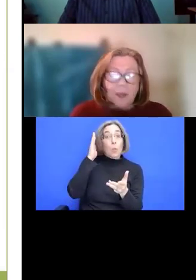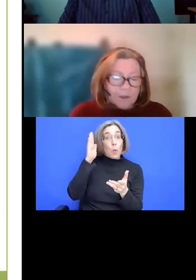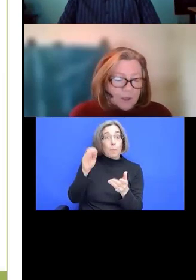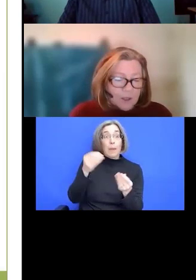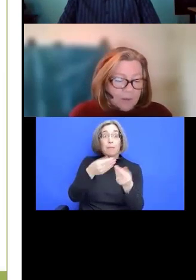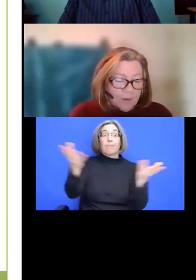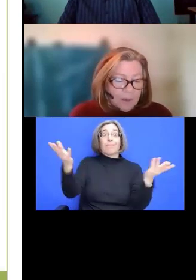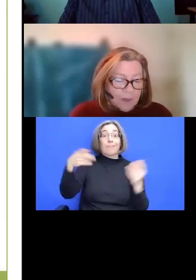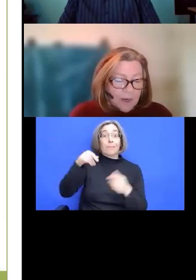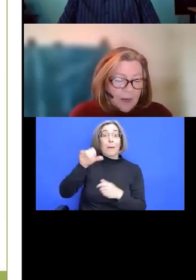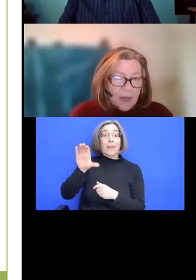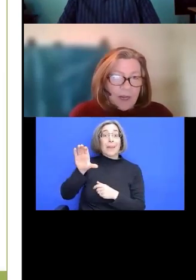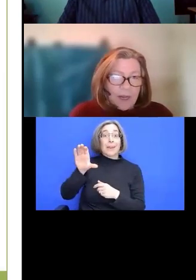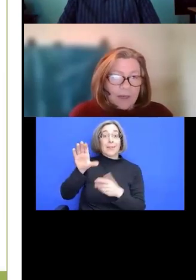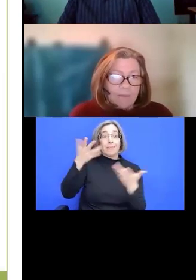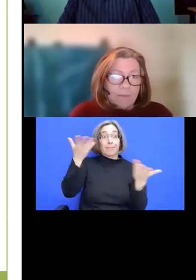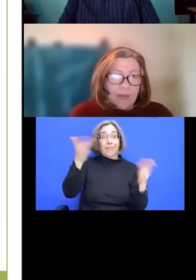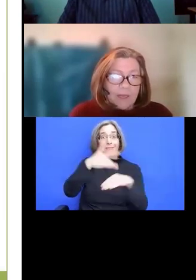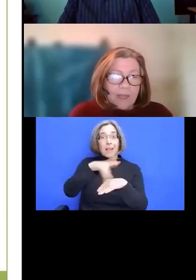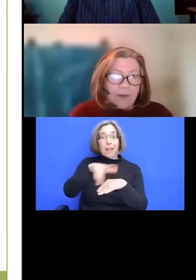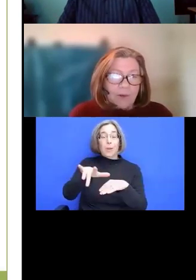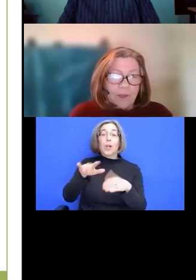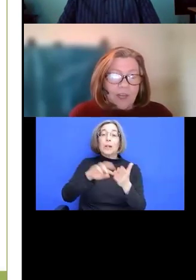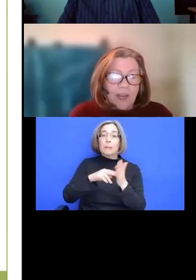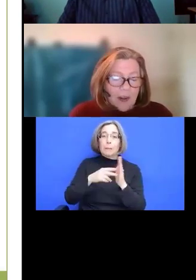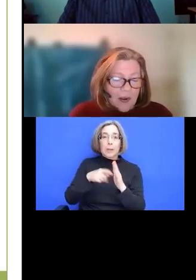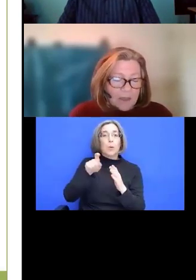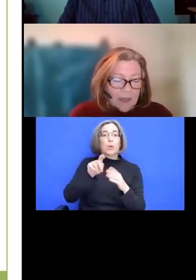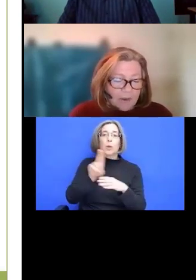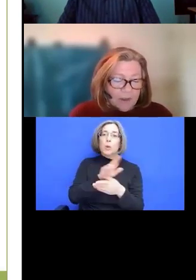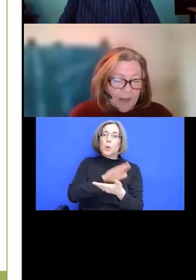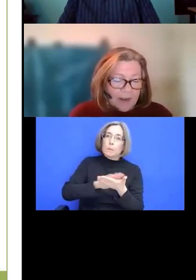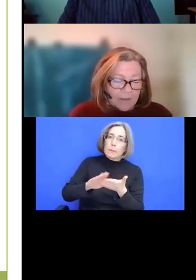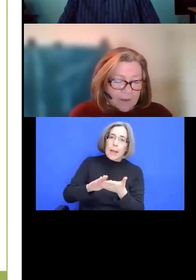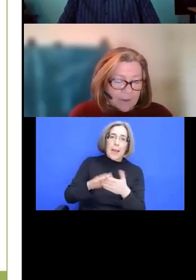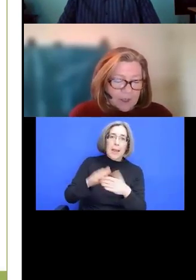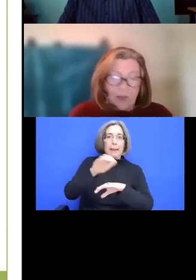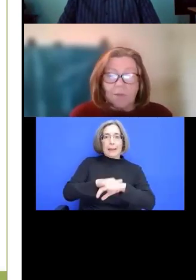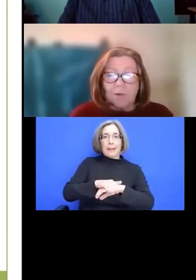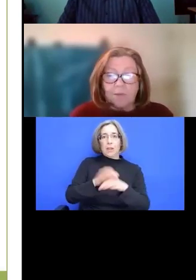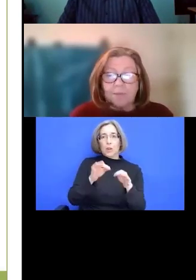So it should be written in plain language at a high level and to be sharable.